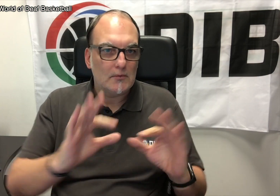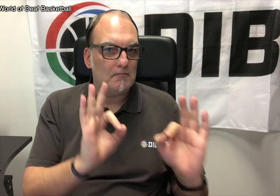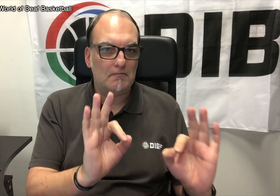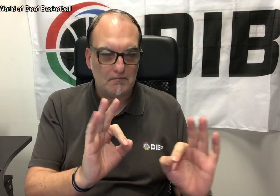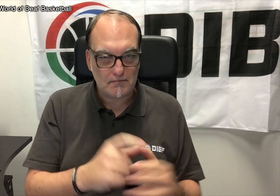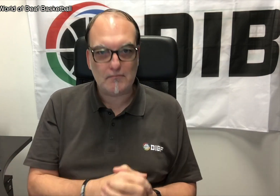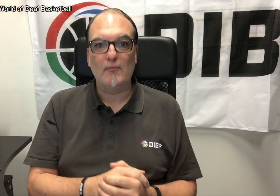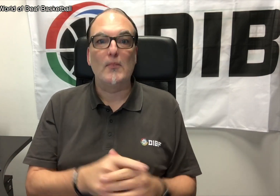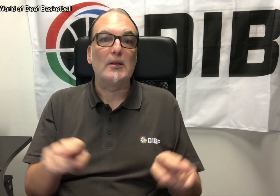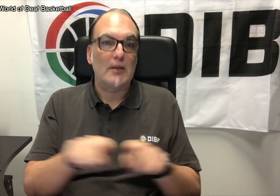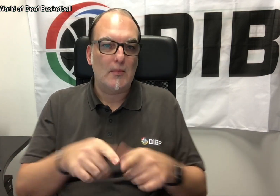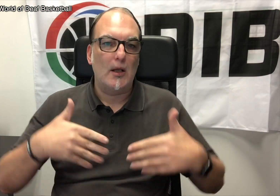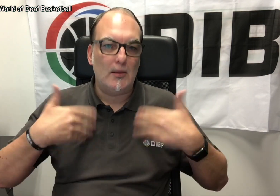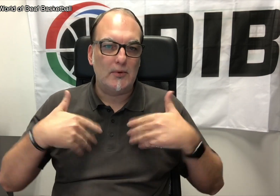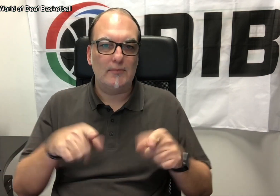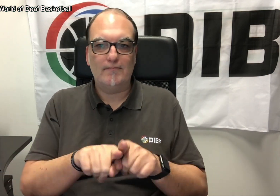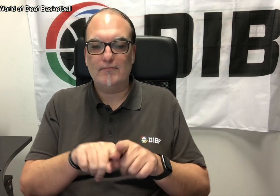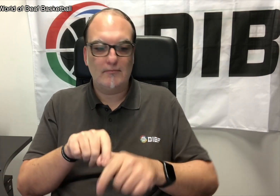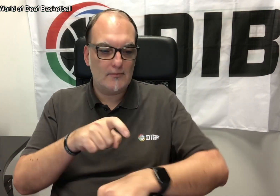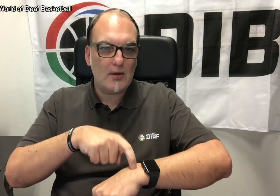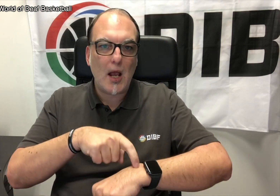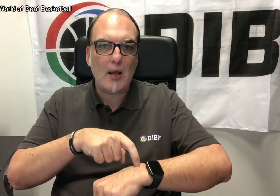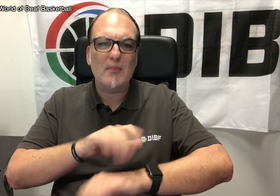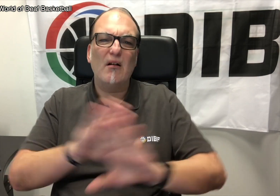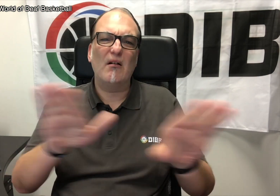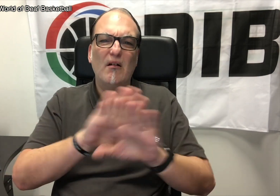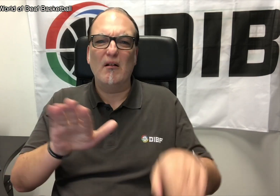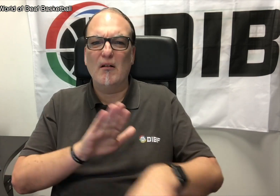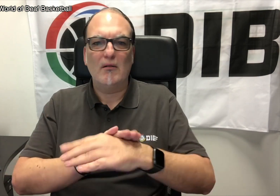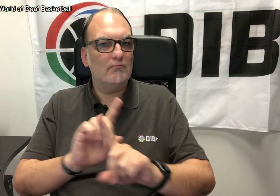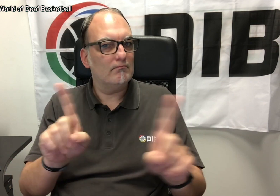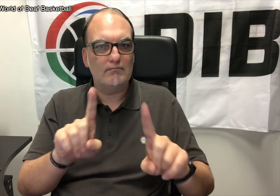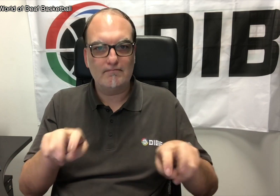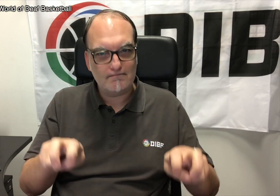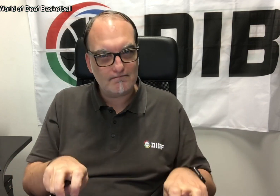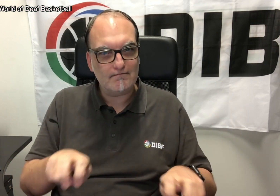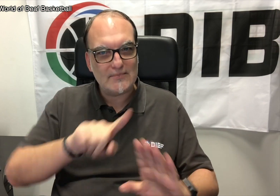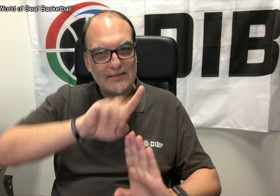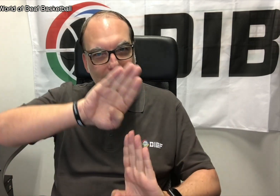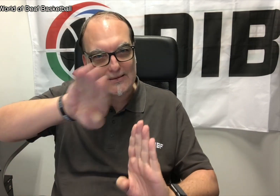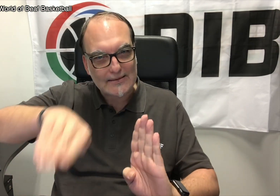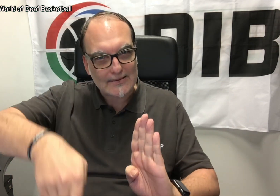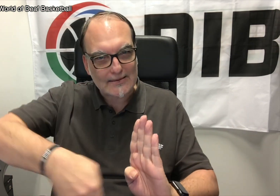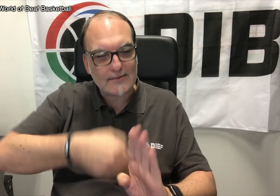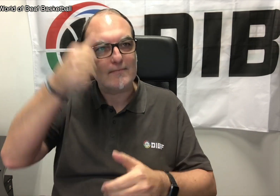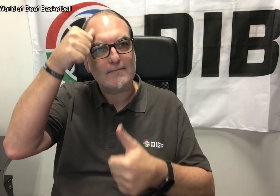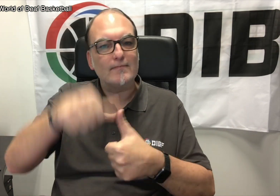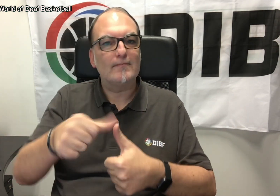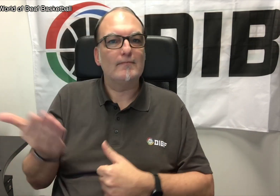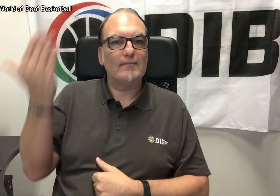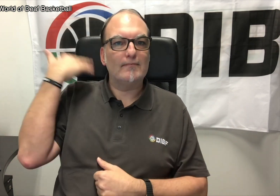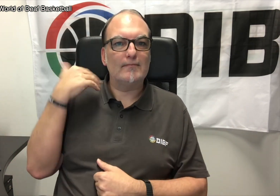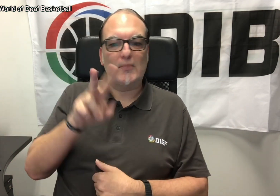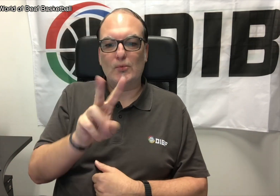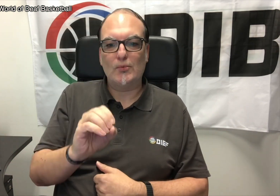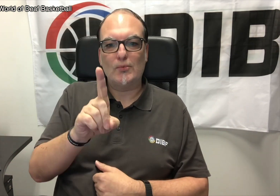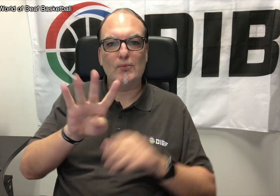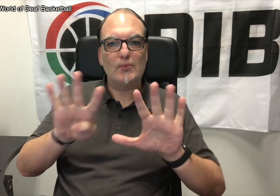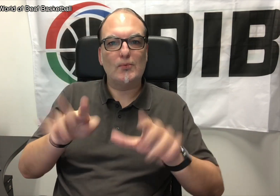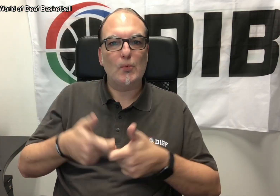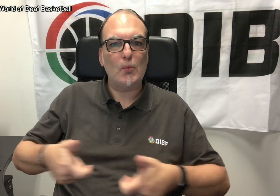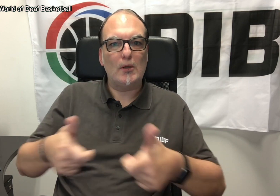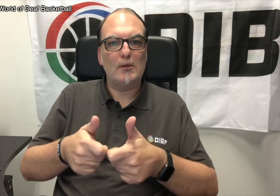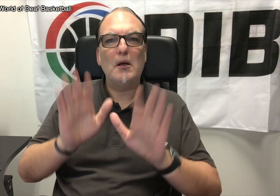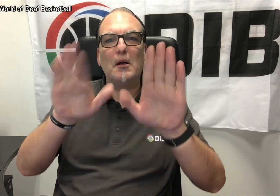We all were motivated the whole time, unlike the 2019 Congress